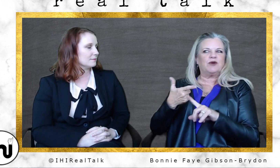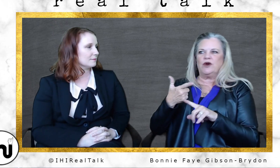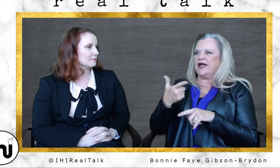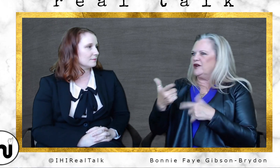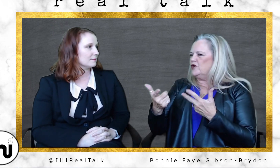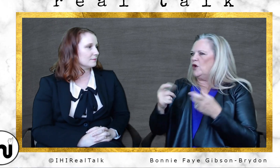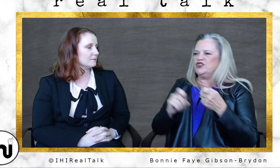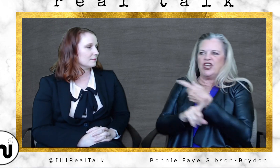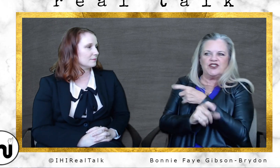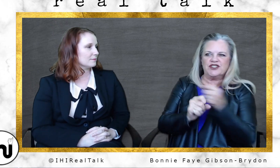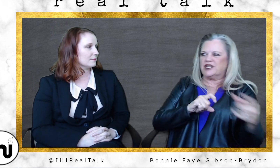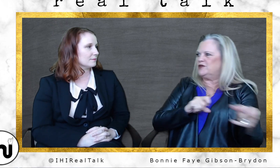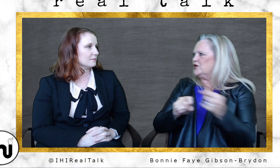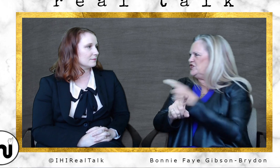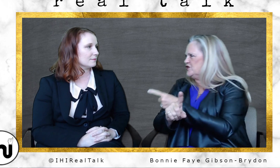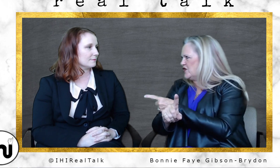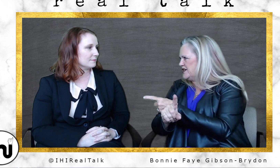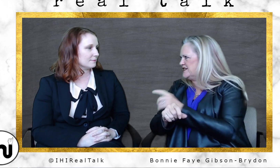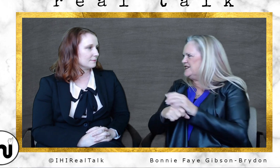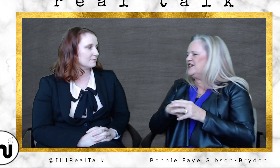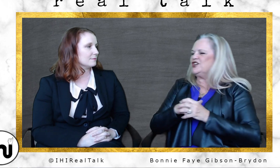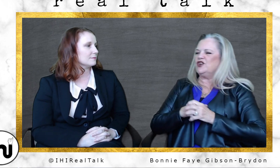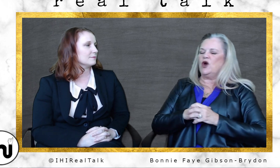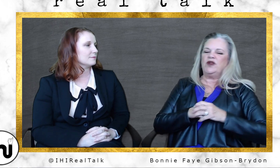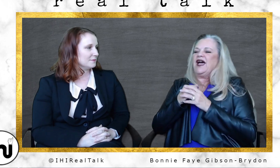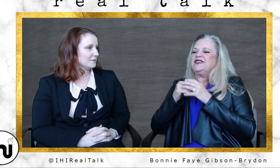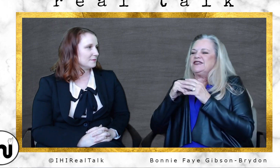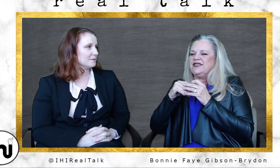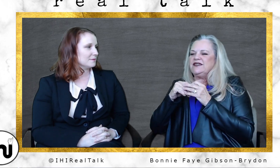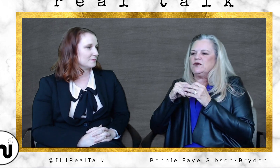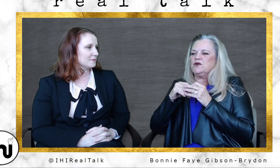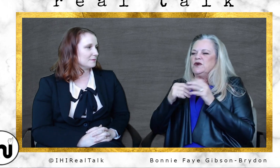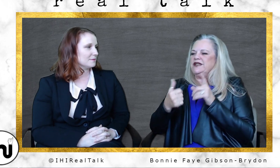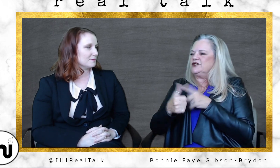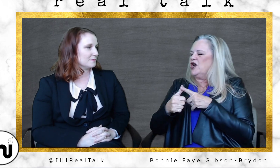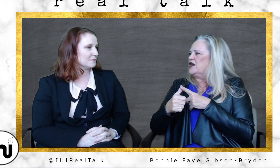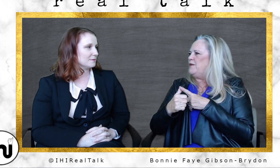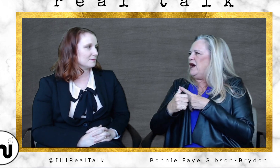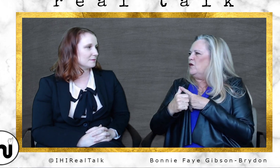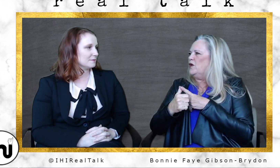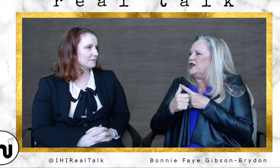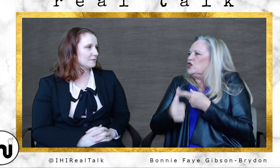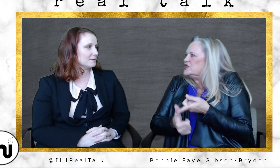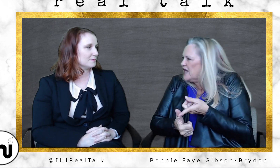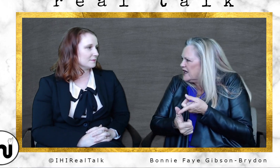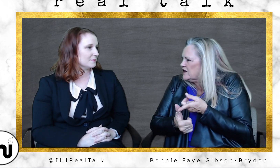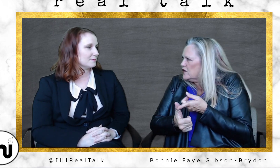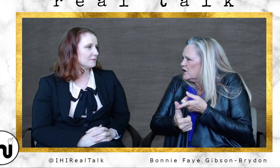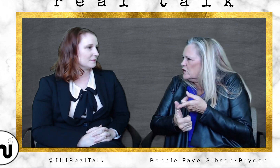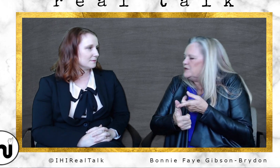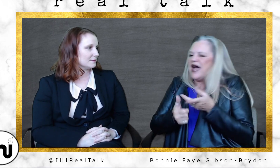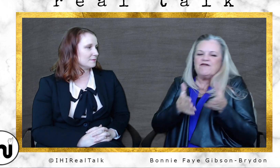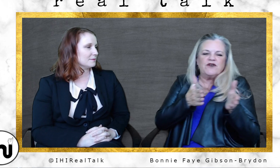going, "I don't know," and changing the subject when she was trying to... you know. And I think we need to talk about what it looks like in the courtroom, not from